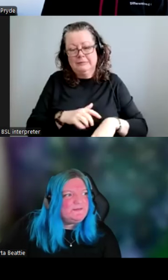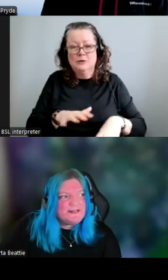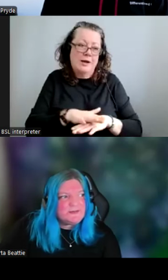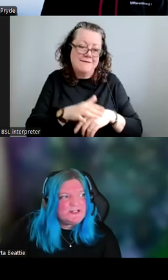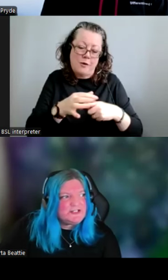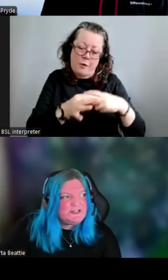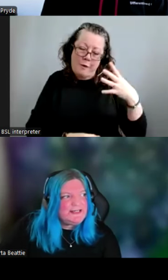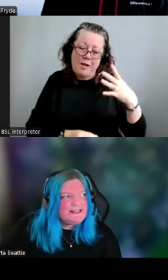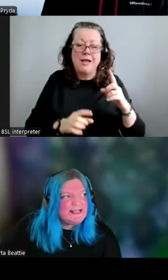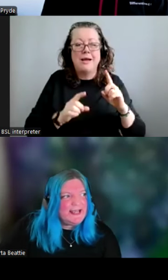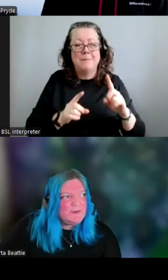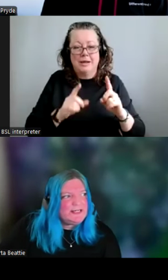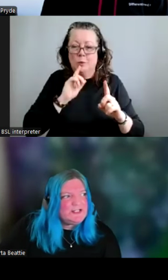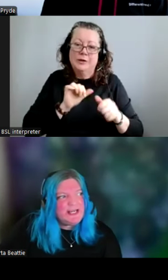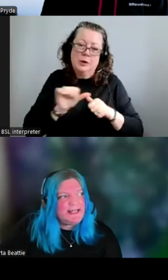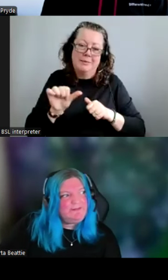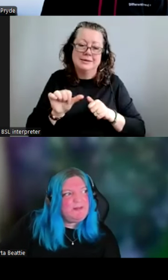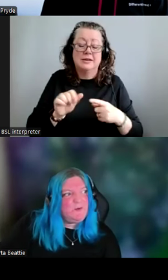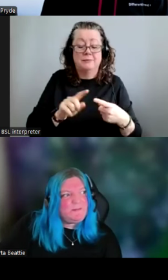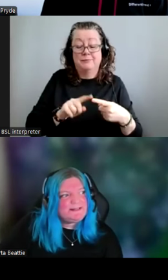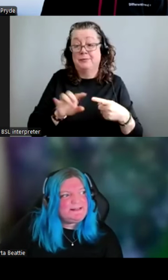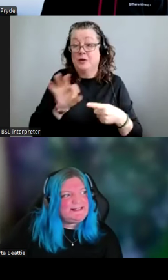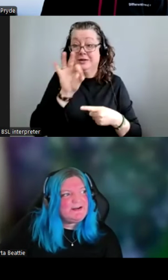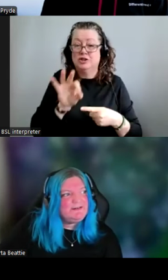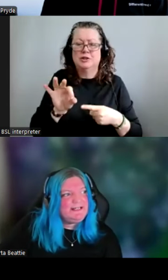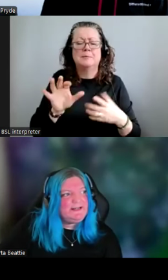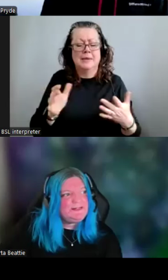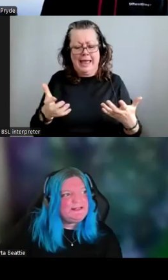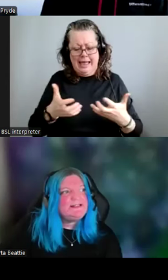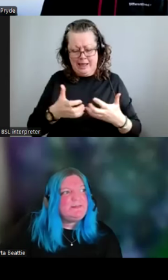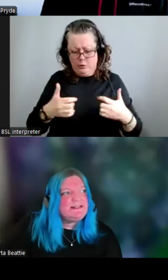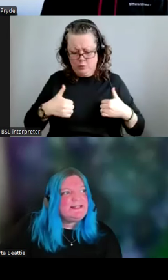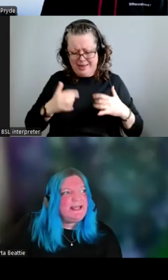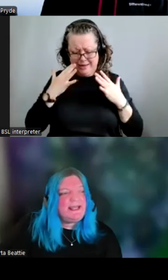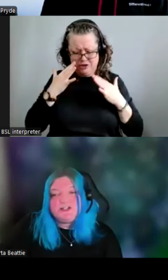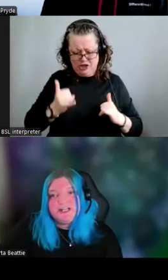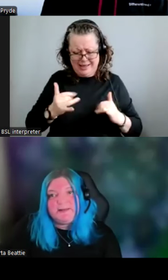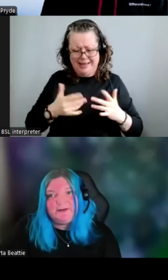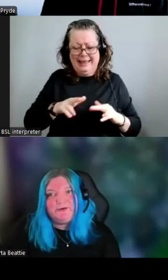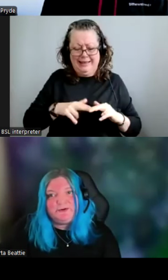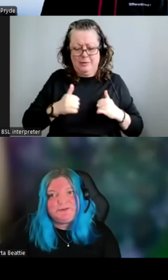The first question is, how can I check if my website is currently using semantic HTML or not?